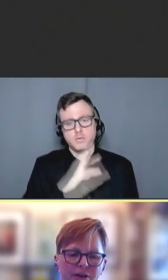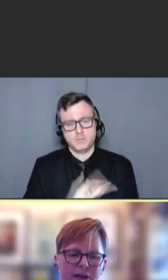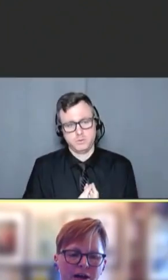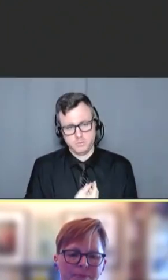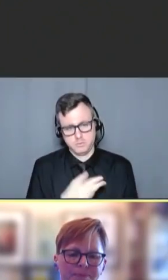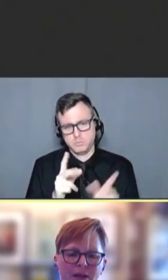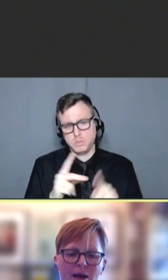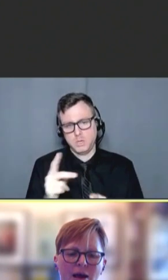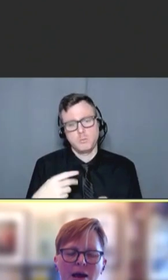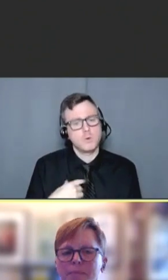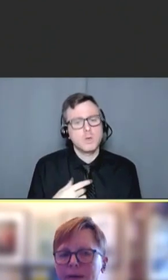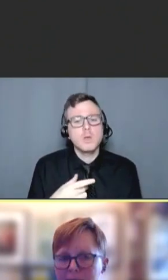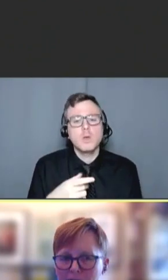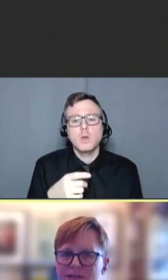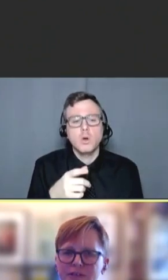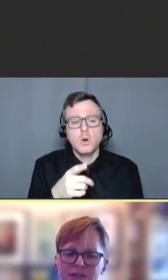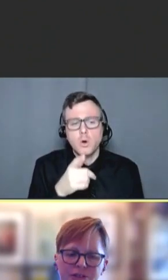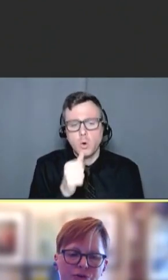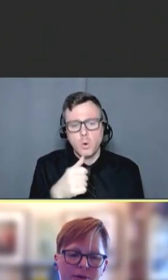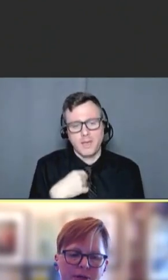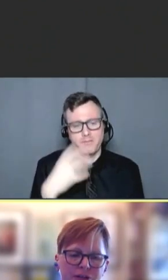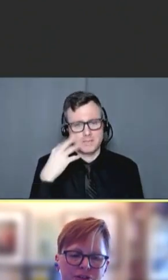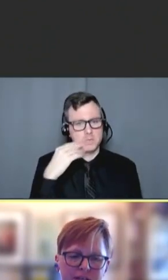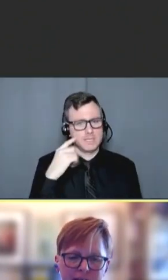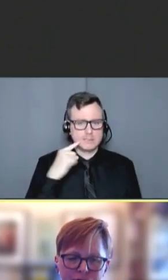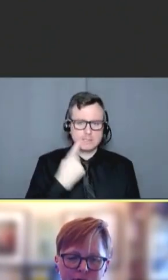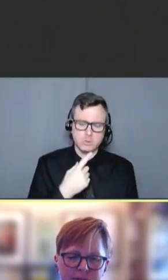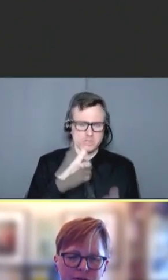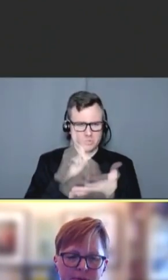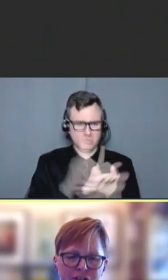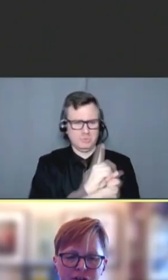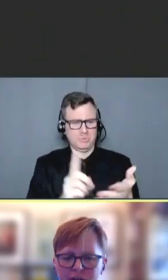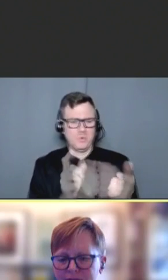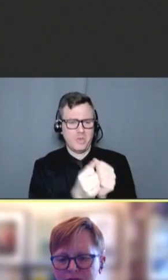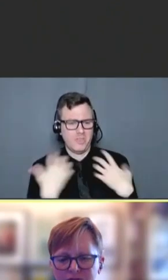discrimination in healthcare. Because of this discrimination, this history of discrimination,